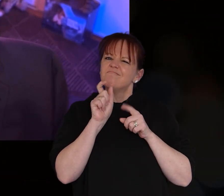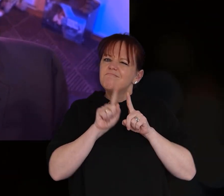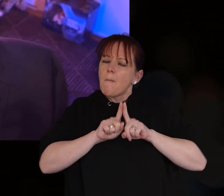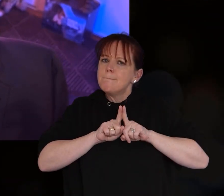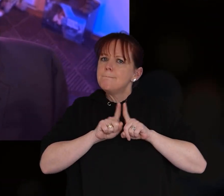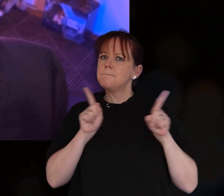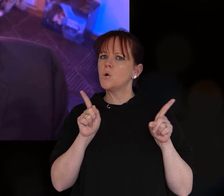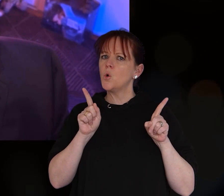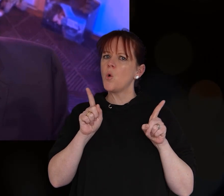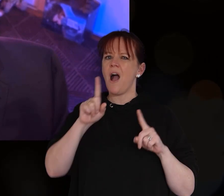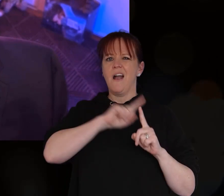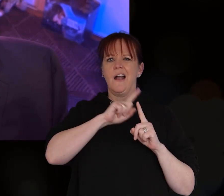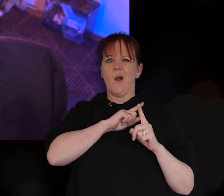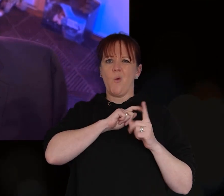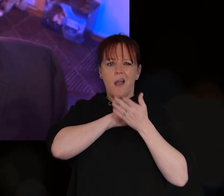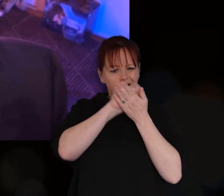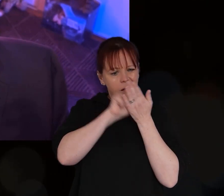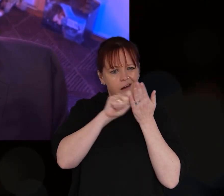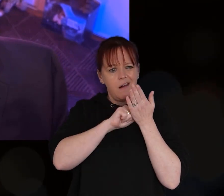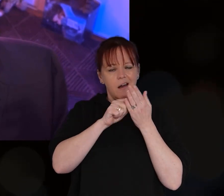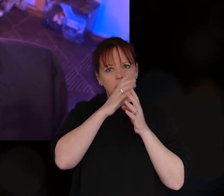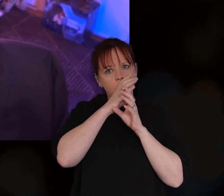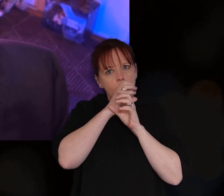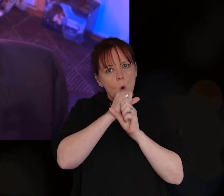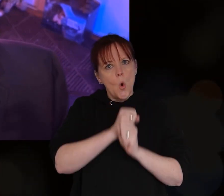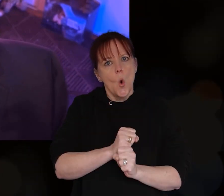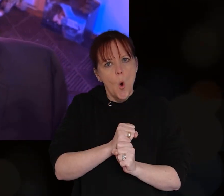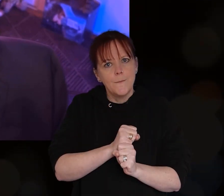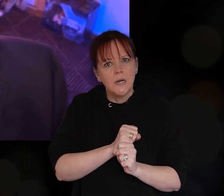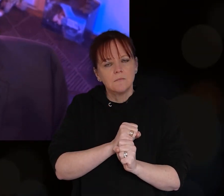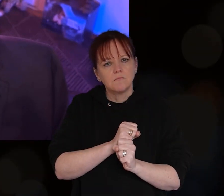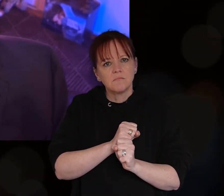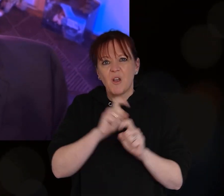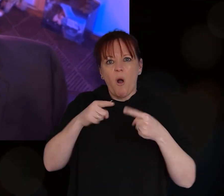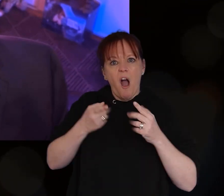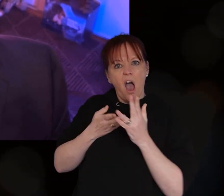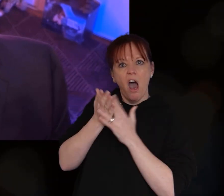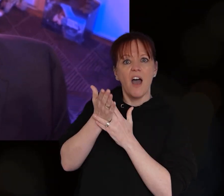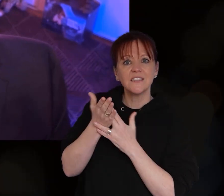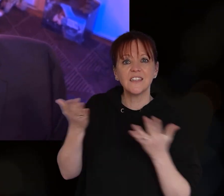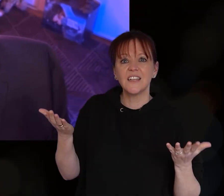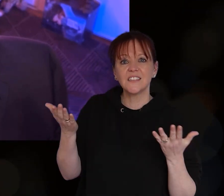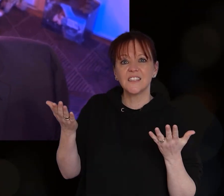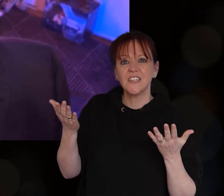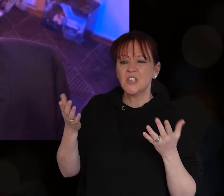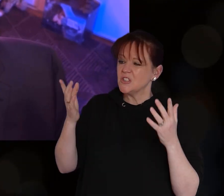because papers are so often locked behind journal pay walls, we can't really ask the public to vote on it.